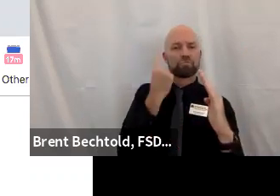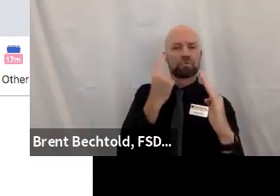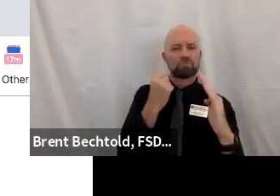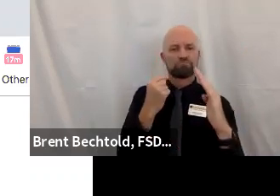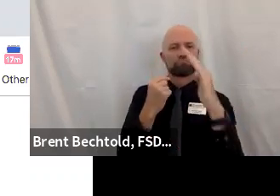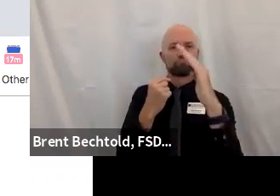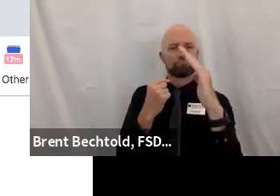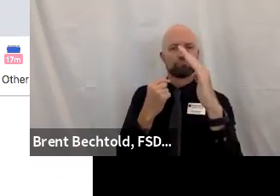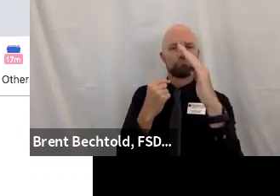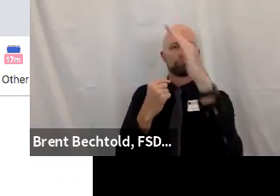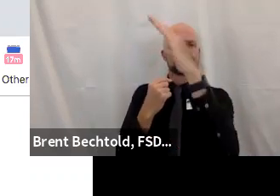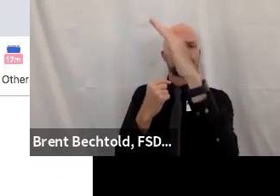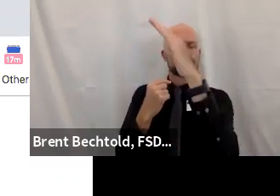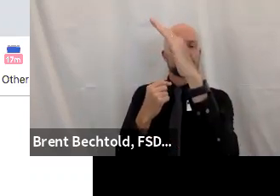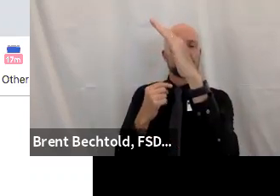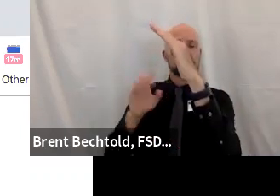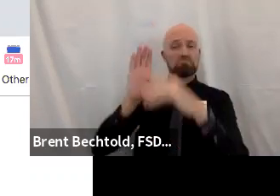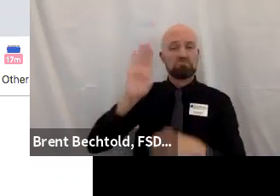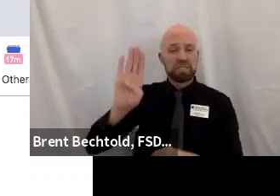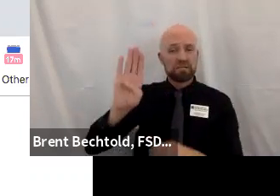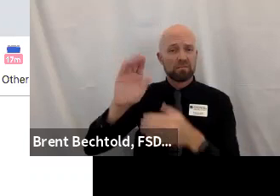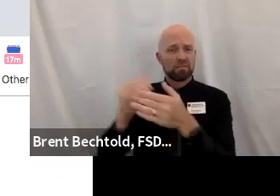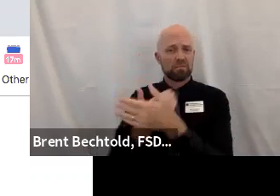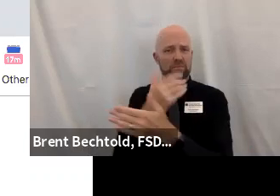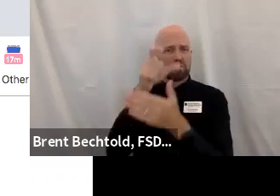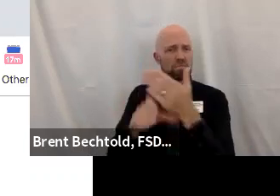they grew in their comprehension and their comprehension continued to grow.